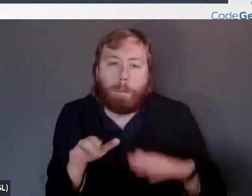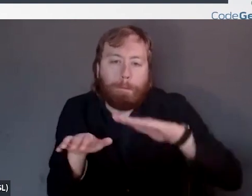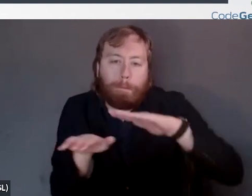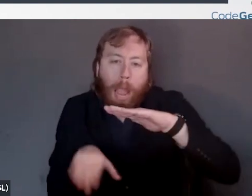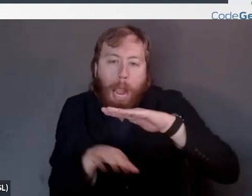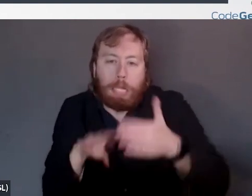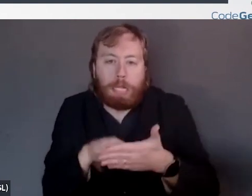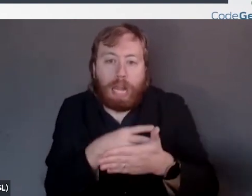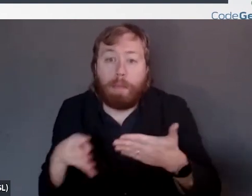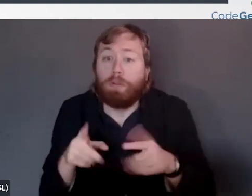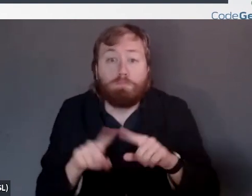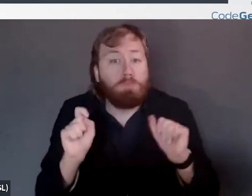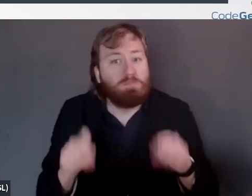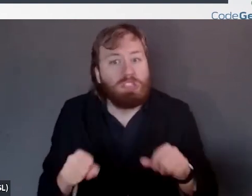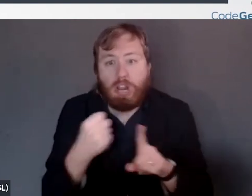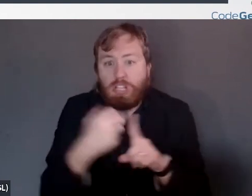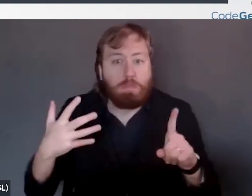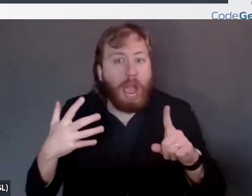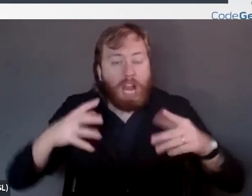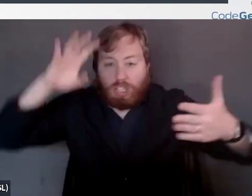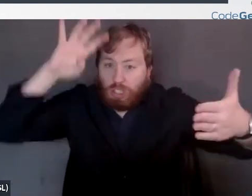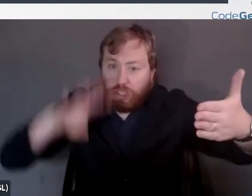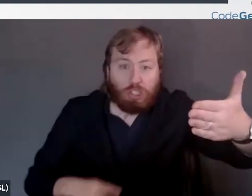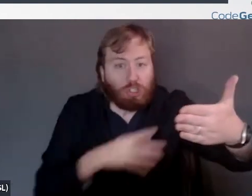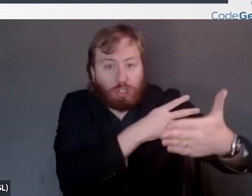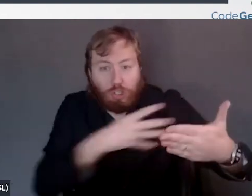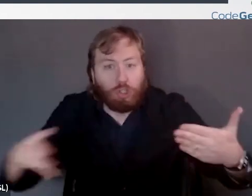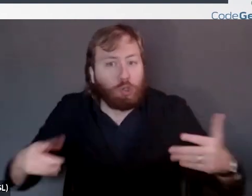as many columns as you need for your particular application.